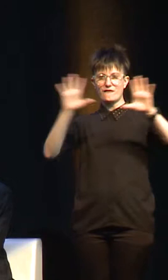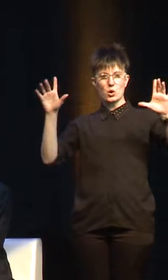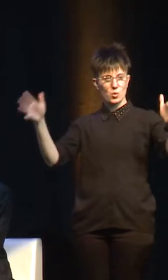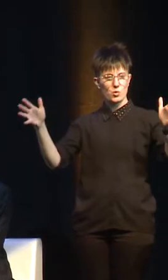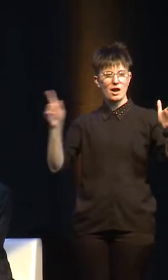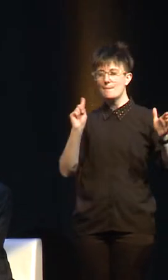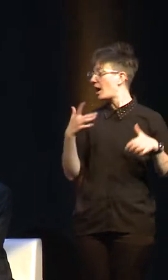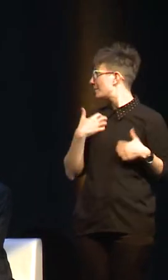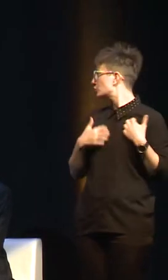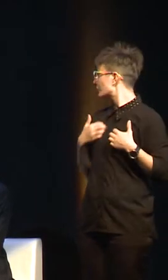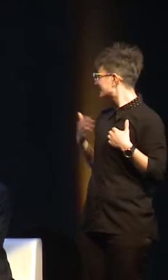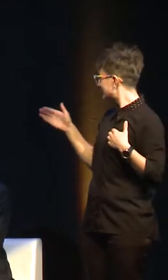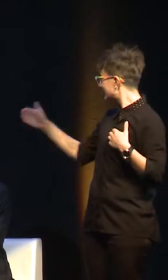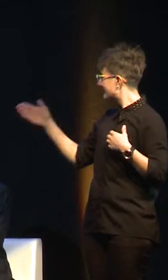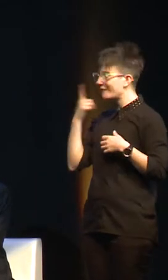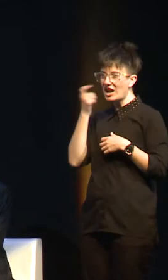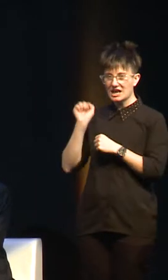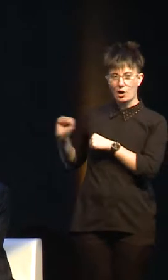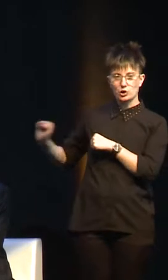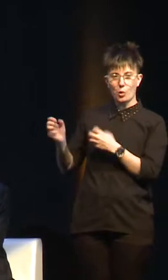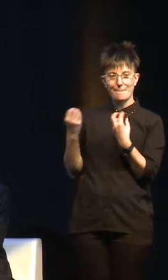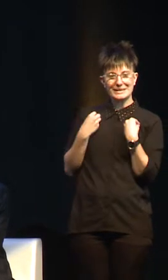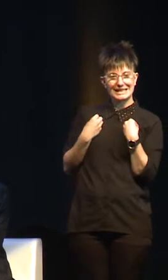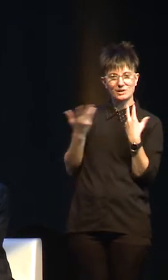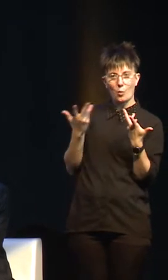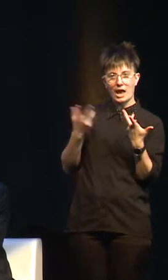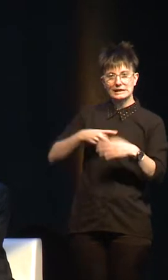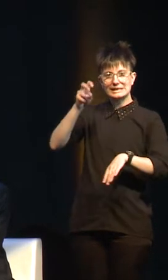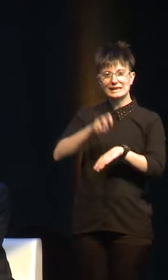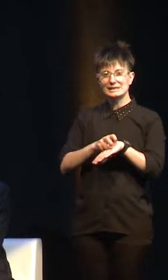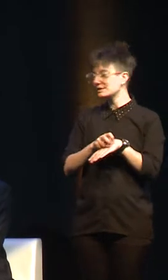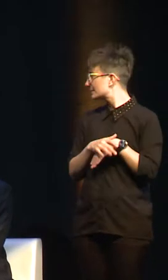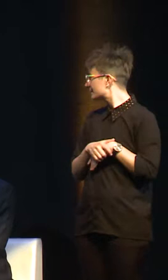David: Well I think it starts for us it starts worth setting a goal, setting a purpose right.